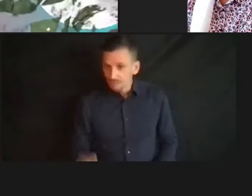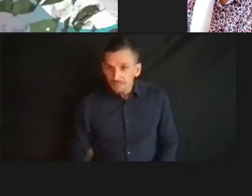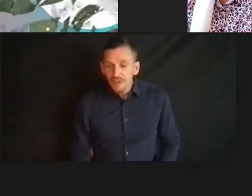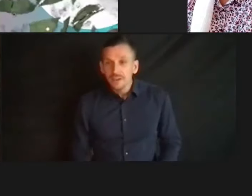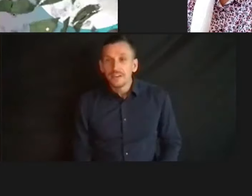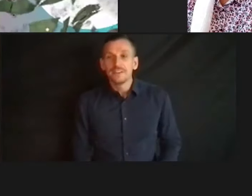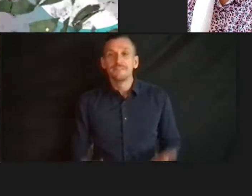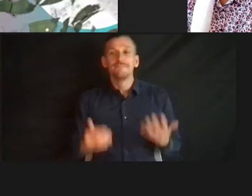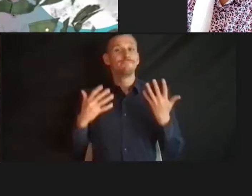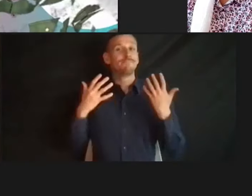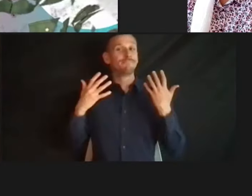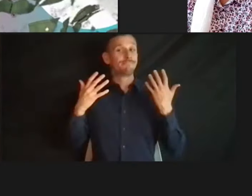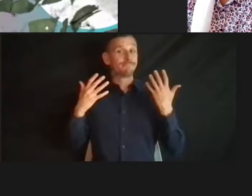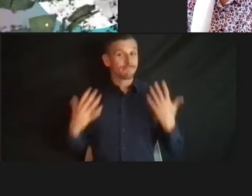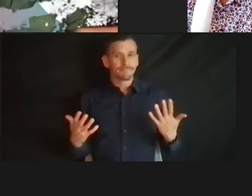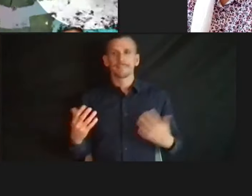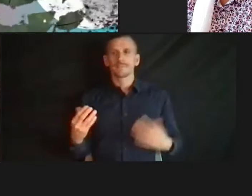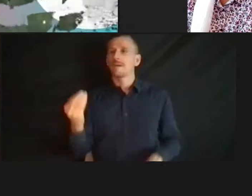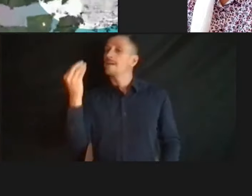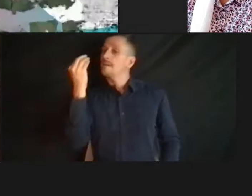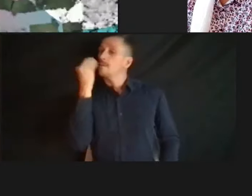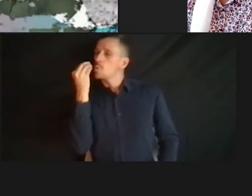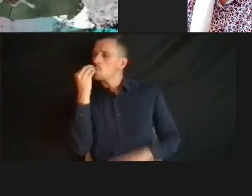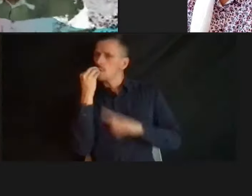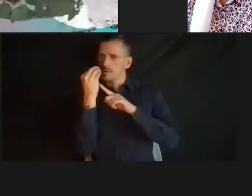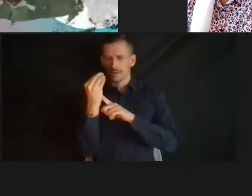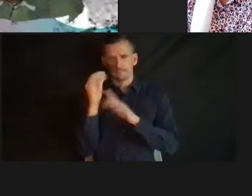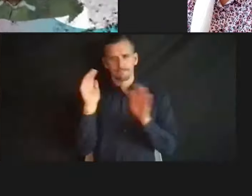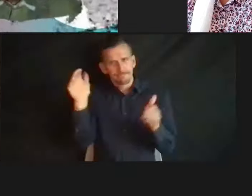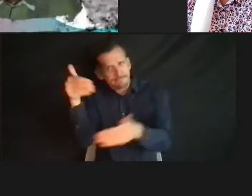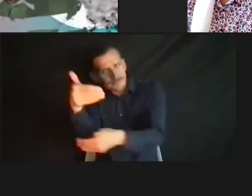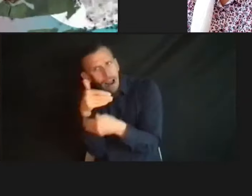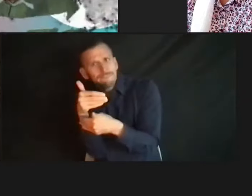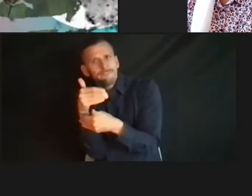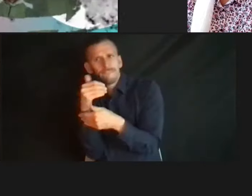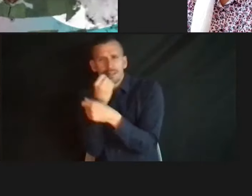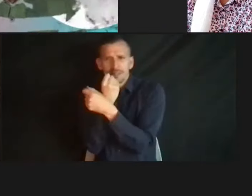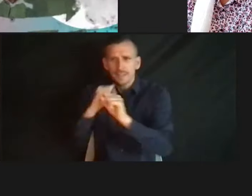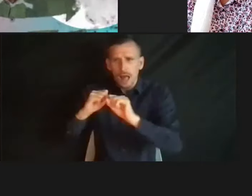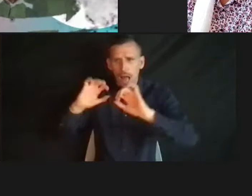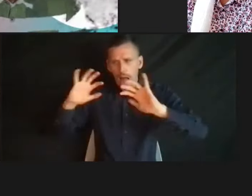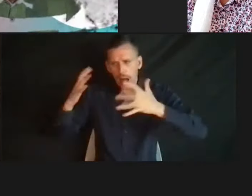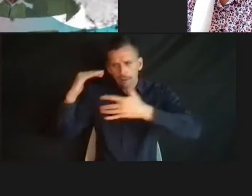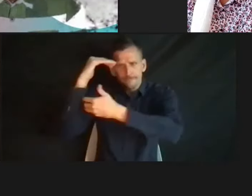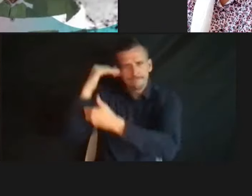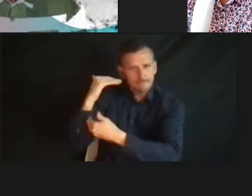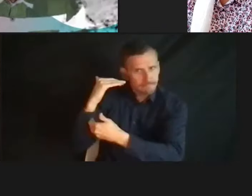resulting from climate shocks, what is the best approach for implementation? In your opinion,